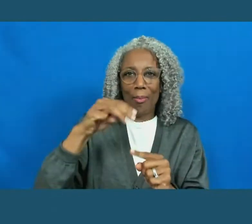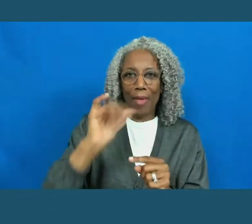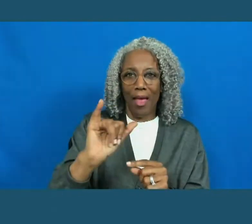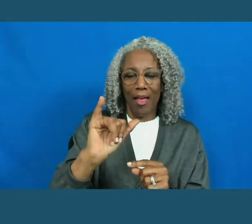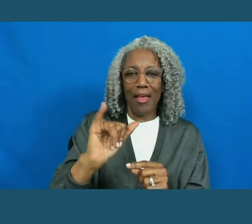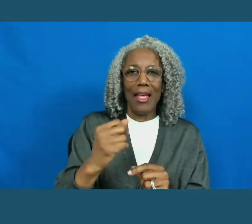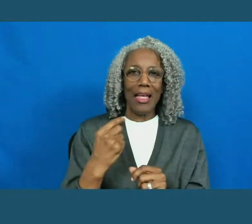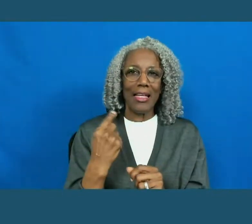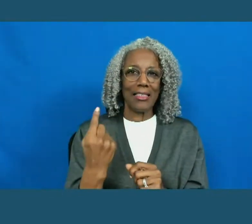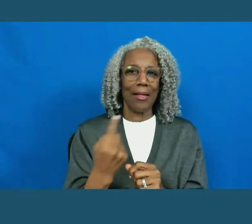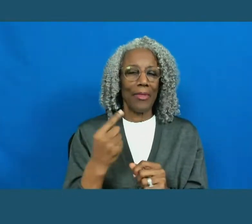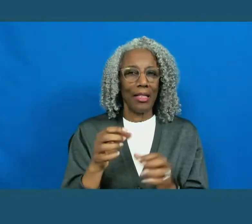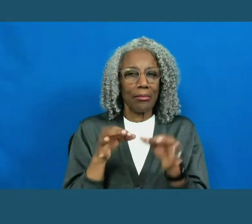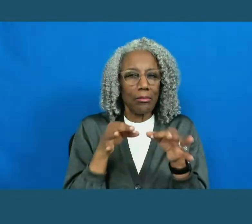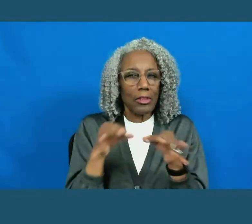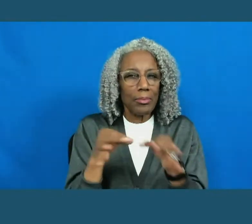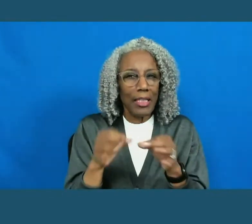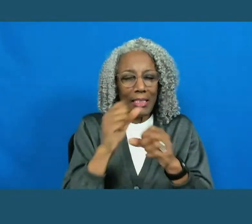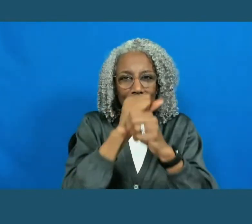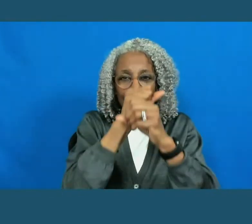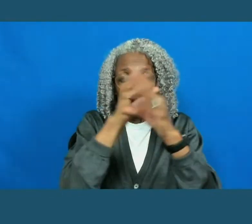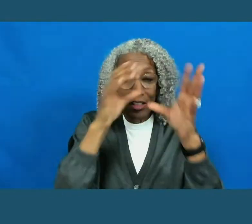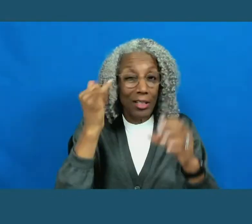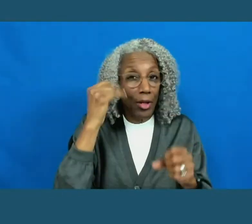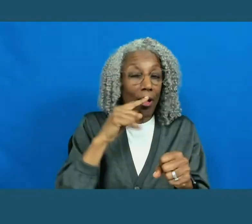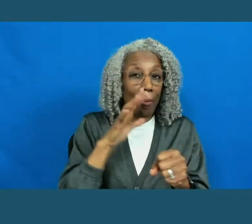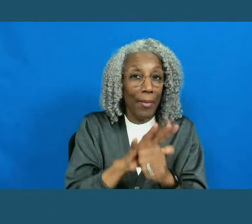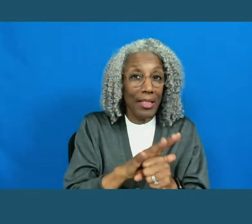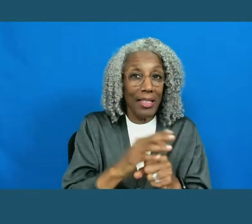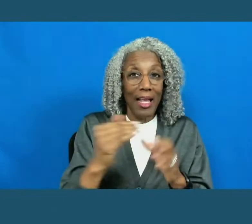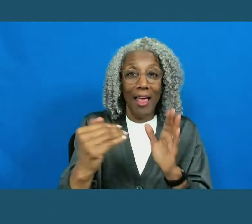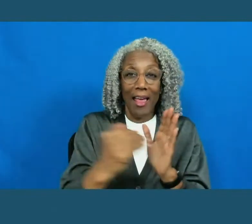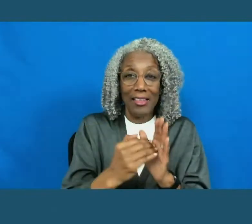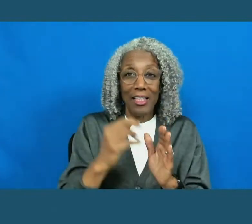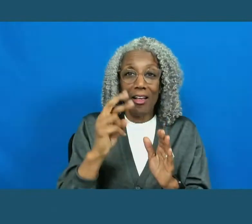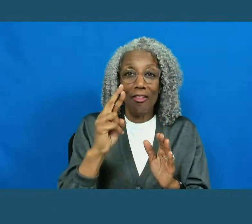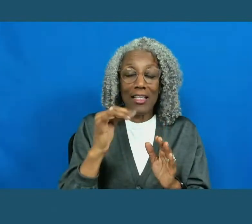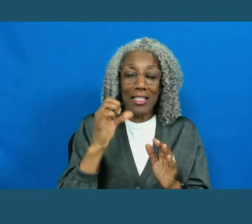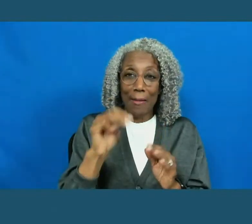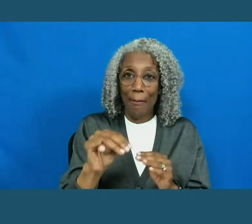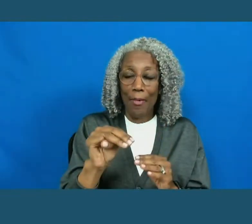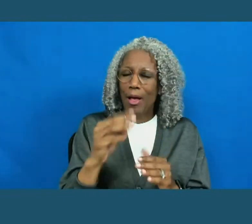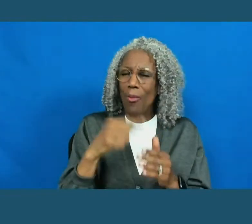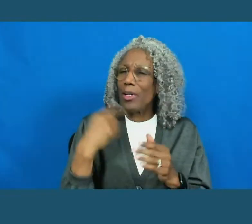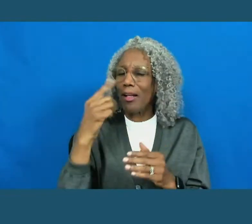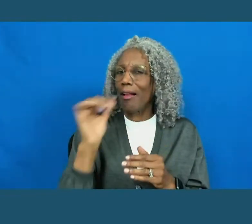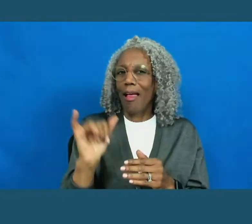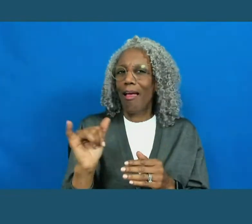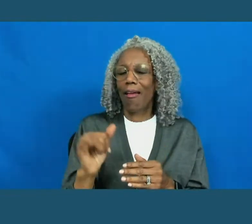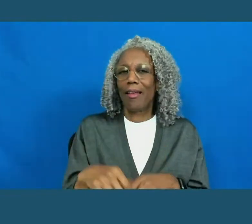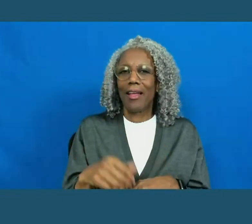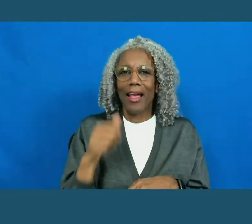month of may like something that really Articulates. What is the vision if we're committed to